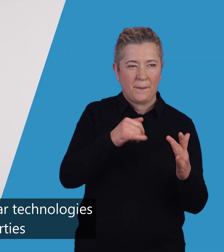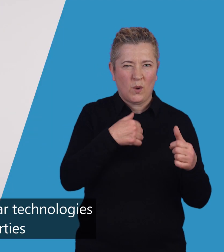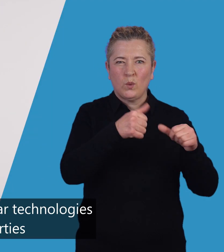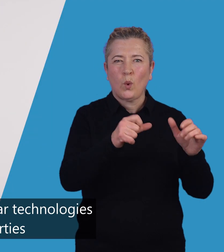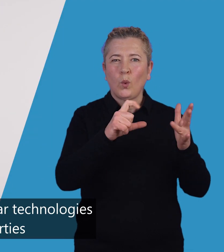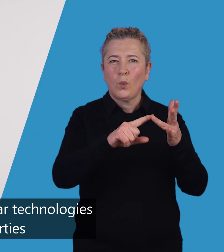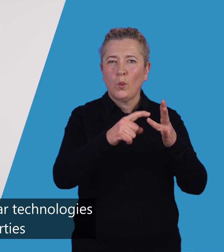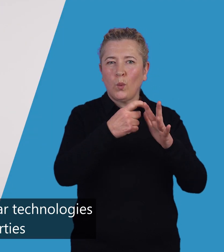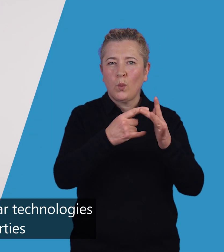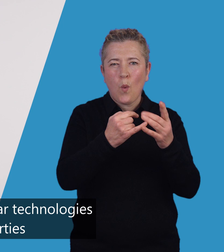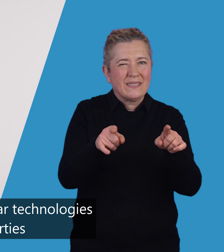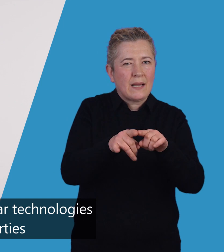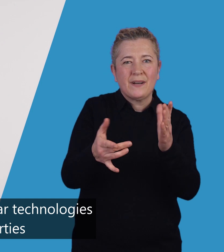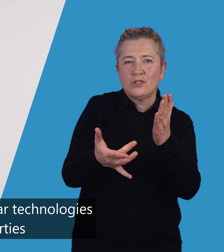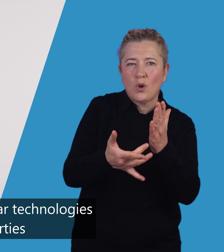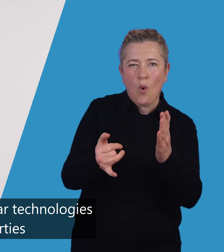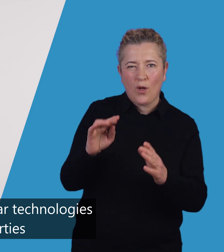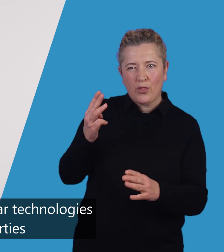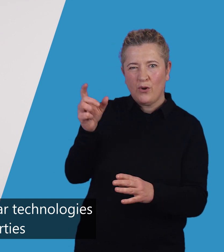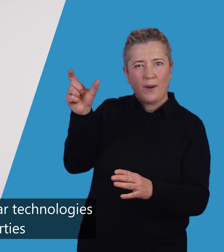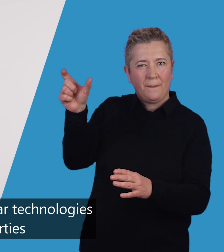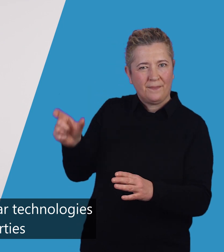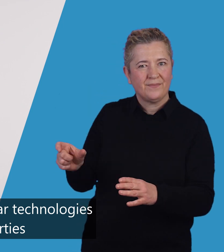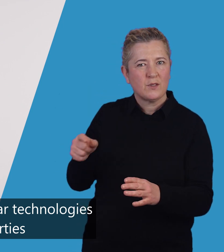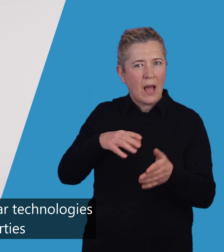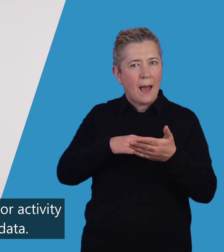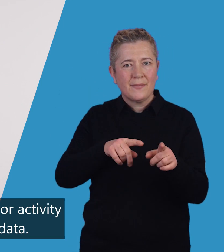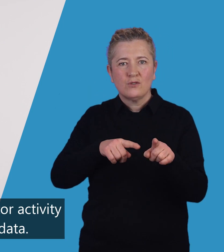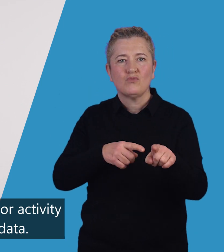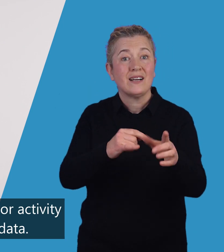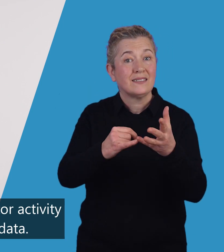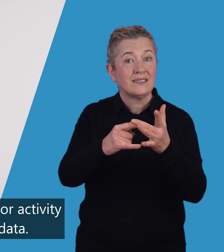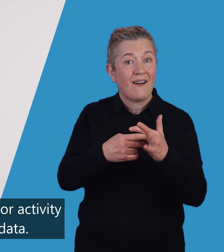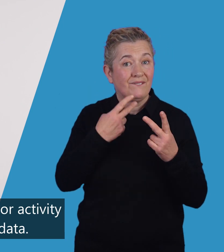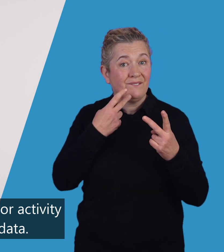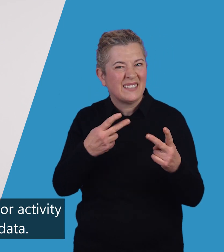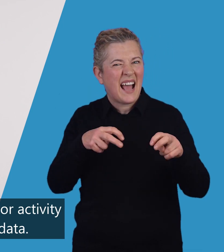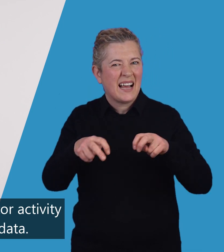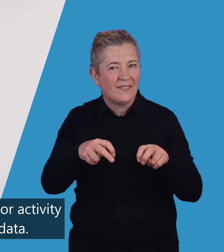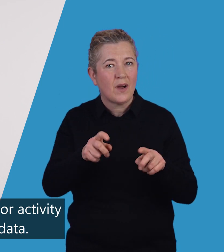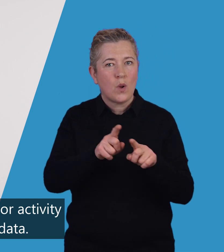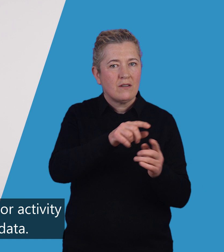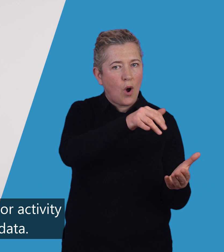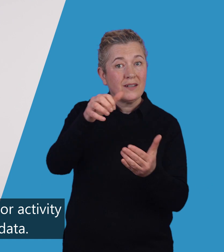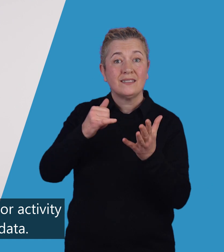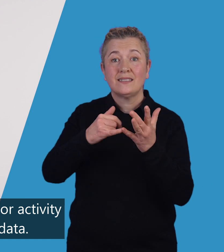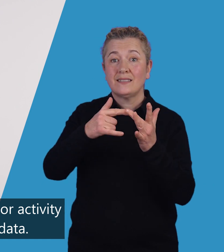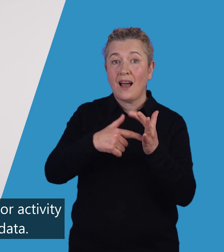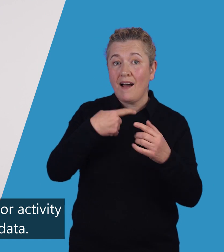we may use cookies, similar technologies and/or third parties to help track site visitor activity and collect site data.